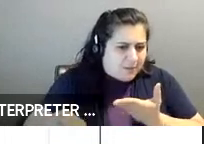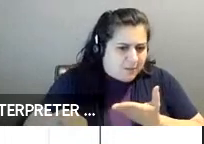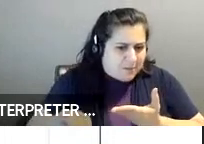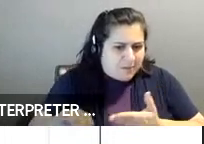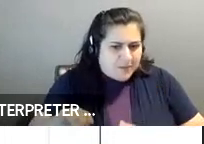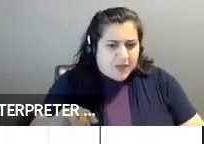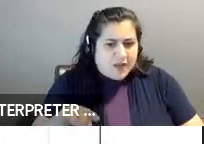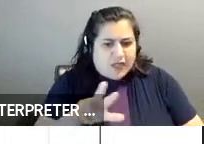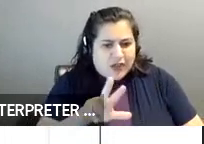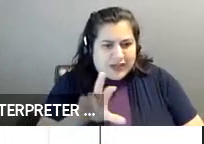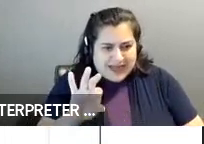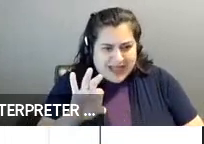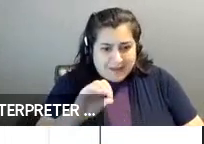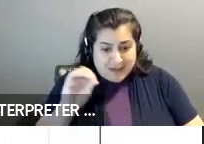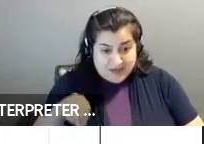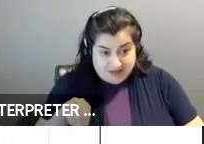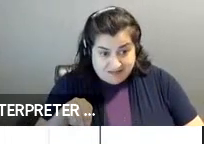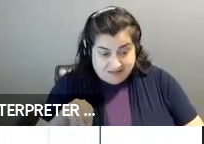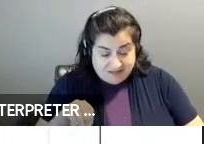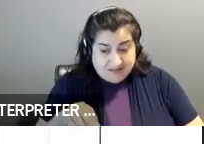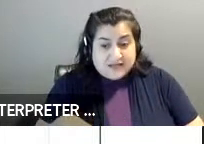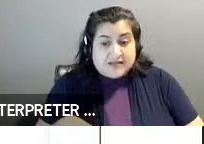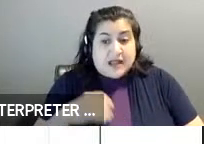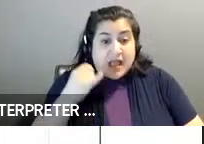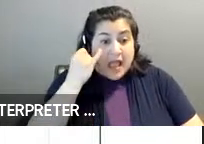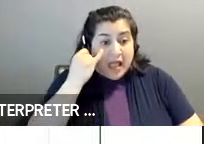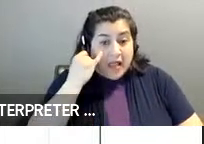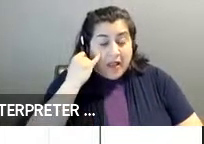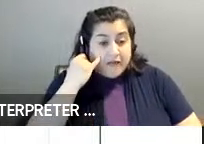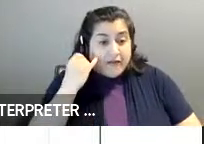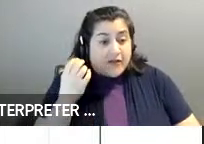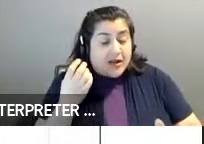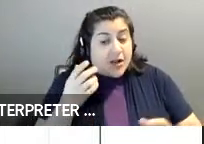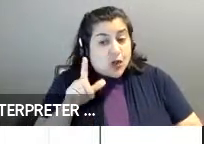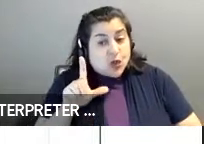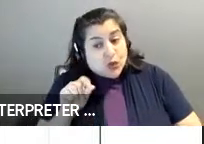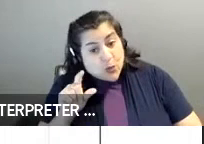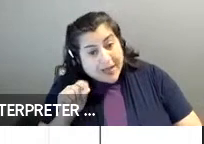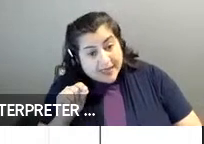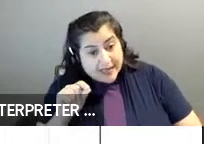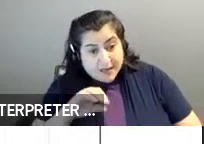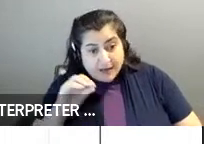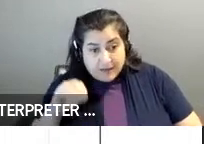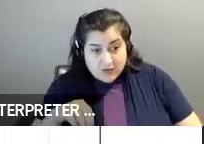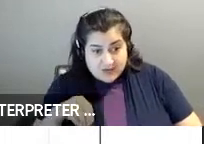Likewise if power wheelchair users increase to a further percent, so a 20% from our original,